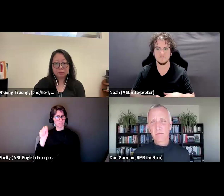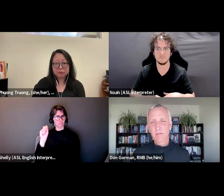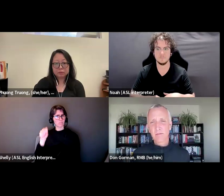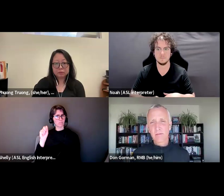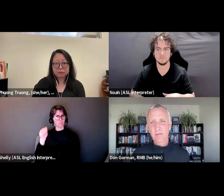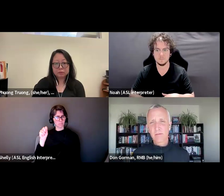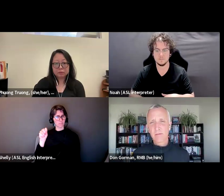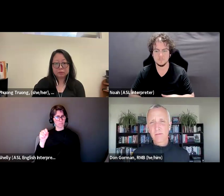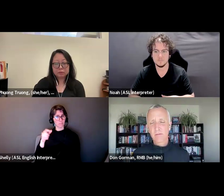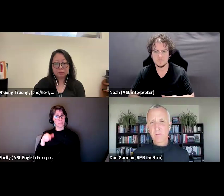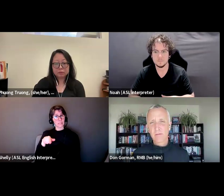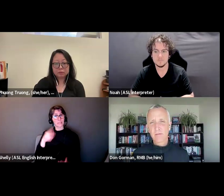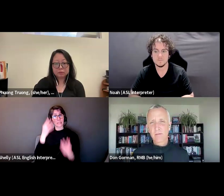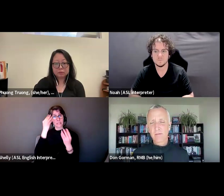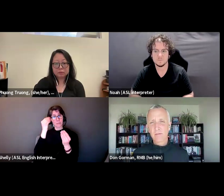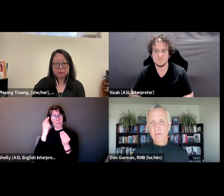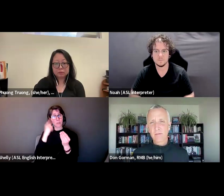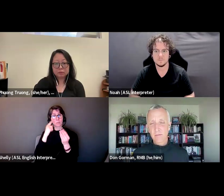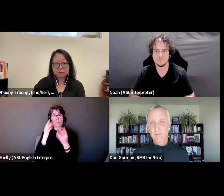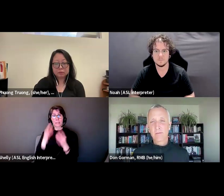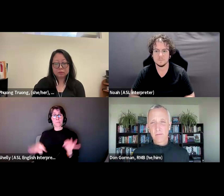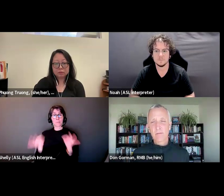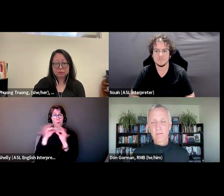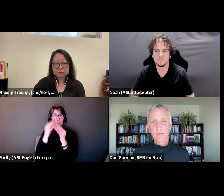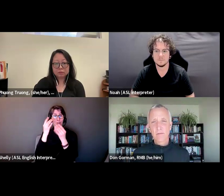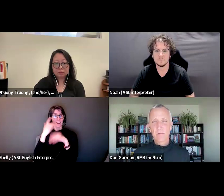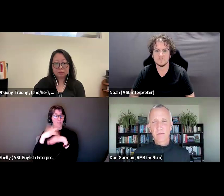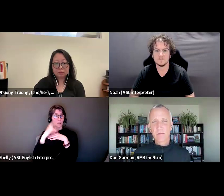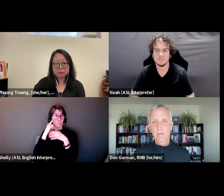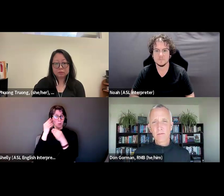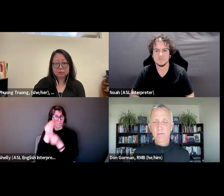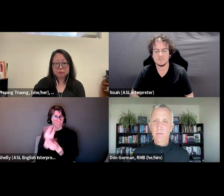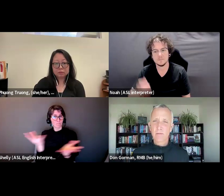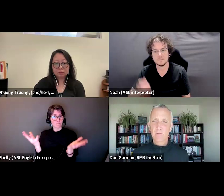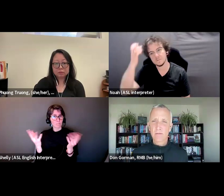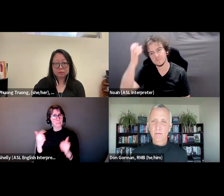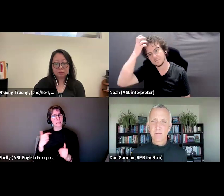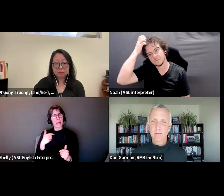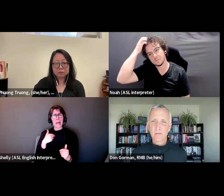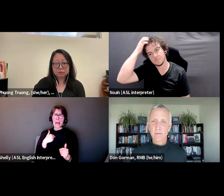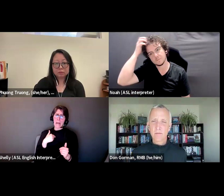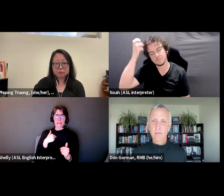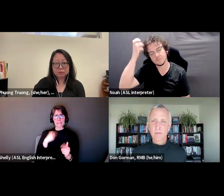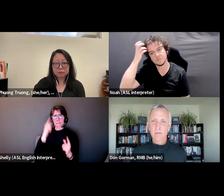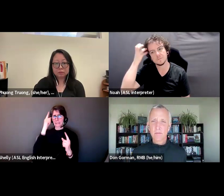have this information widely available. I would disagree with you. I like to believe